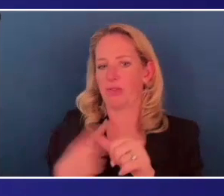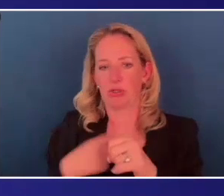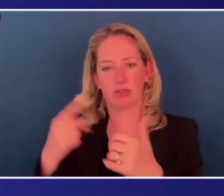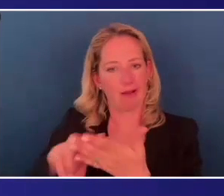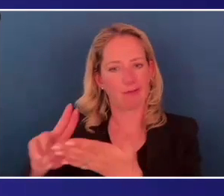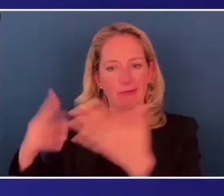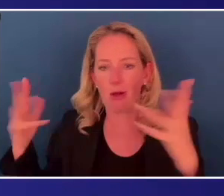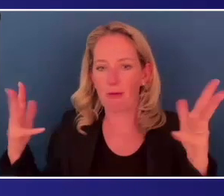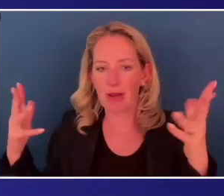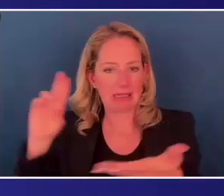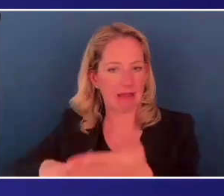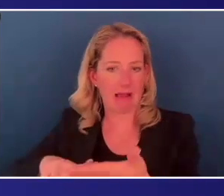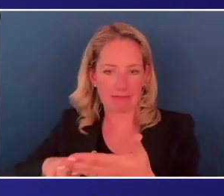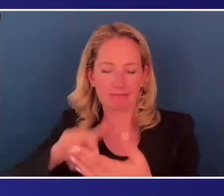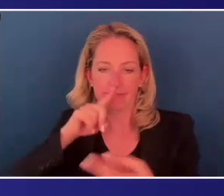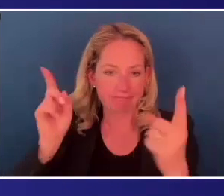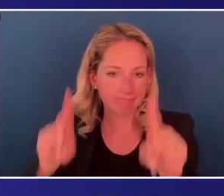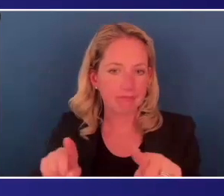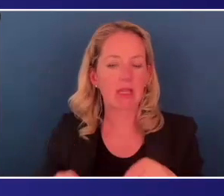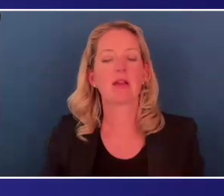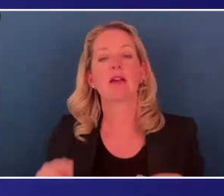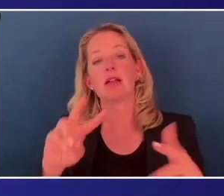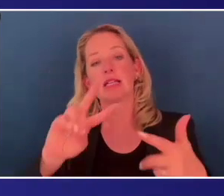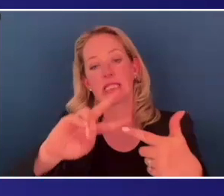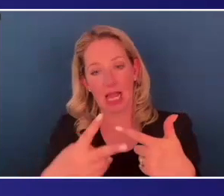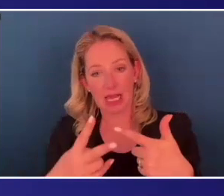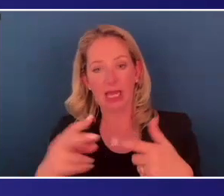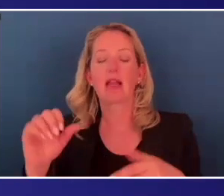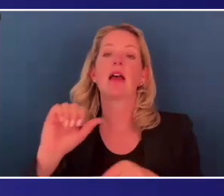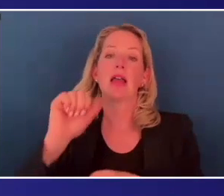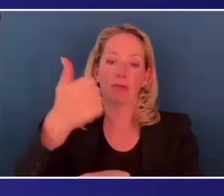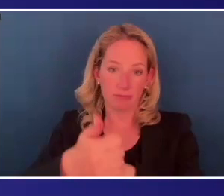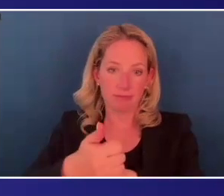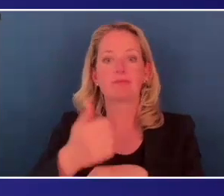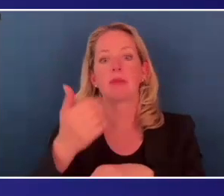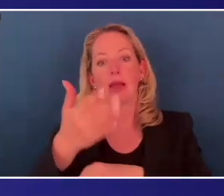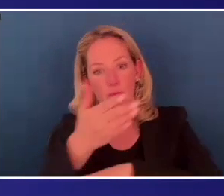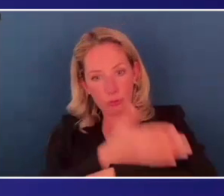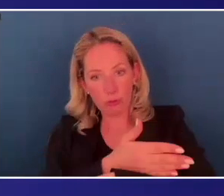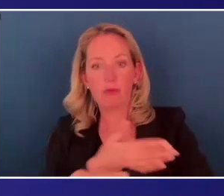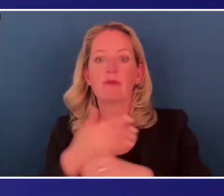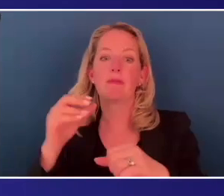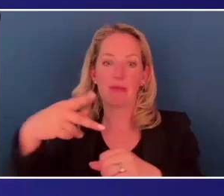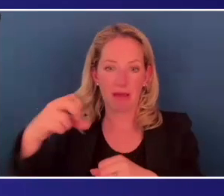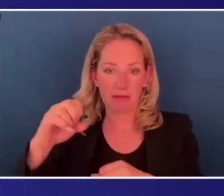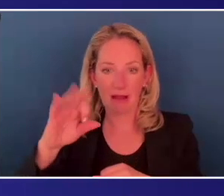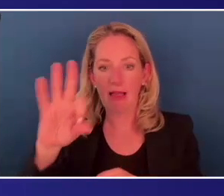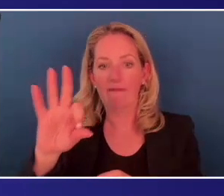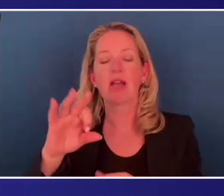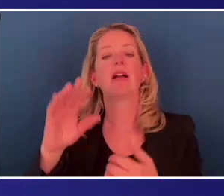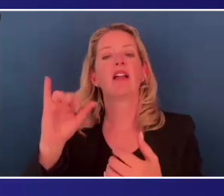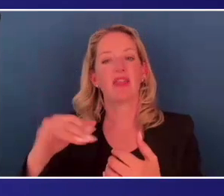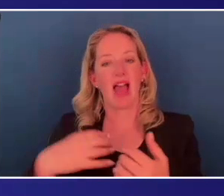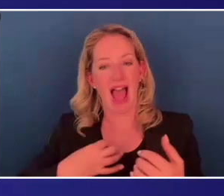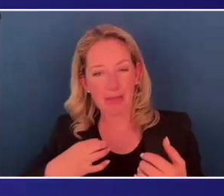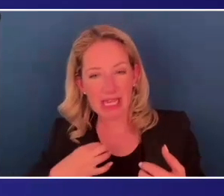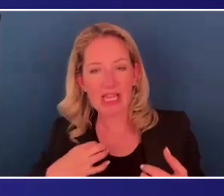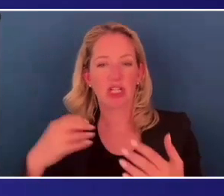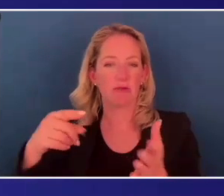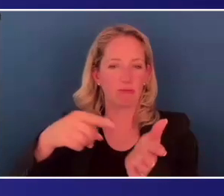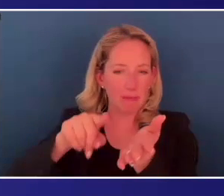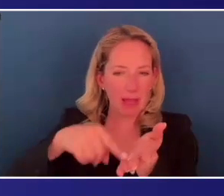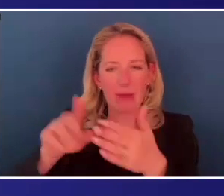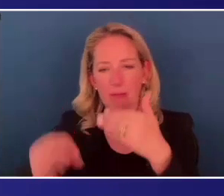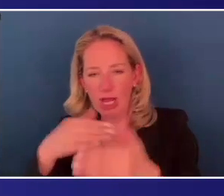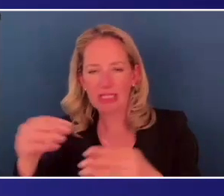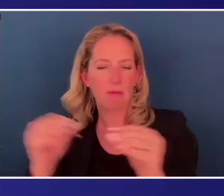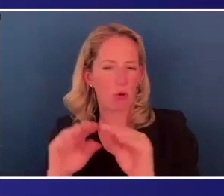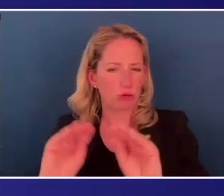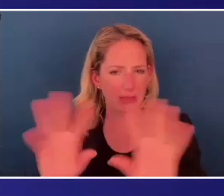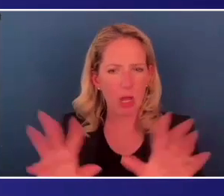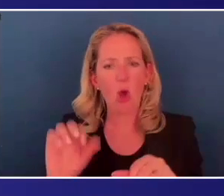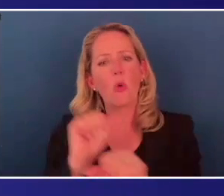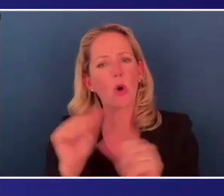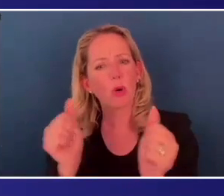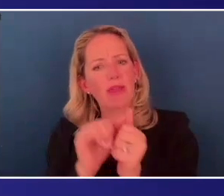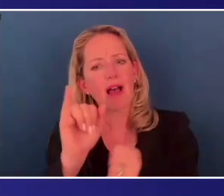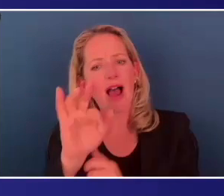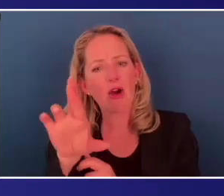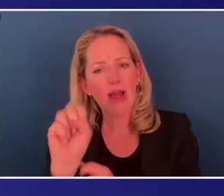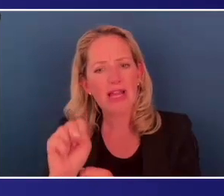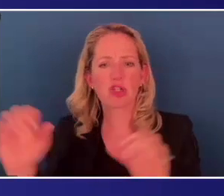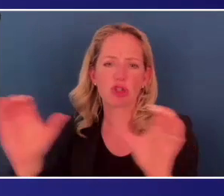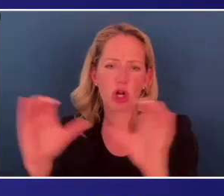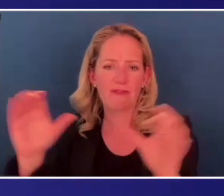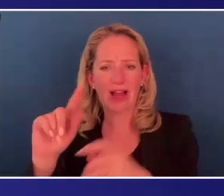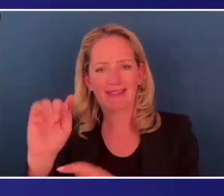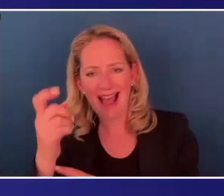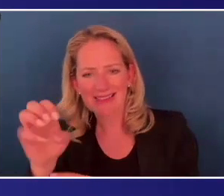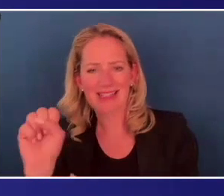Second work on improving the implementation of PSLF. Make the application repayment process more transparent, work with the IRS to certify taxes and qualifying employment on the back end.